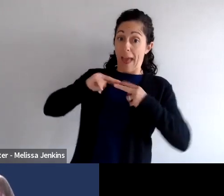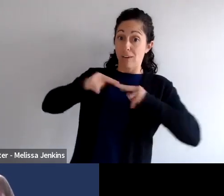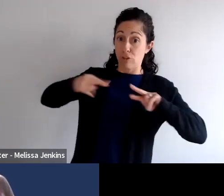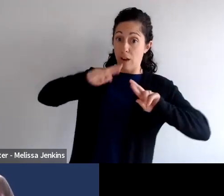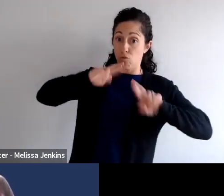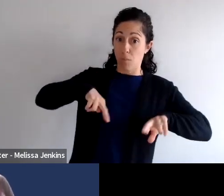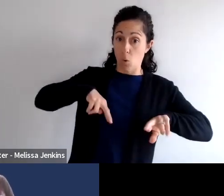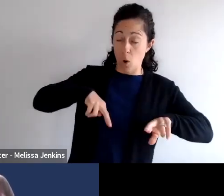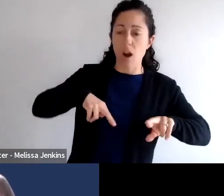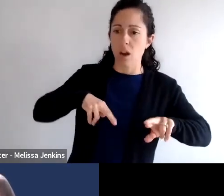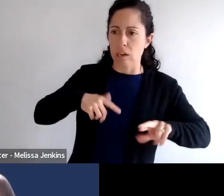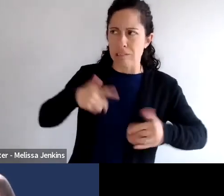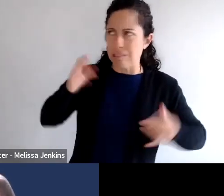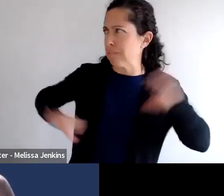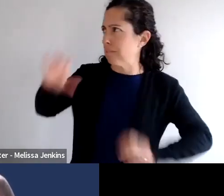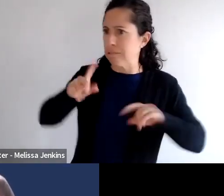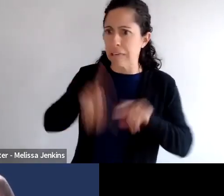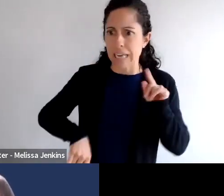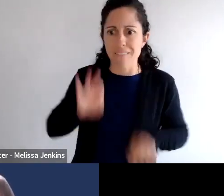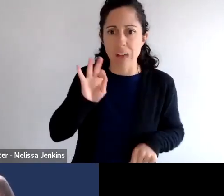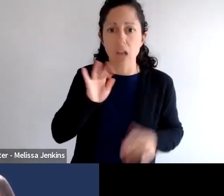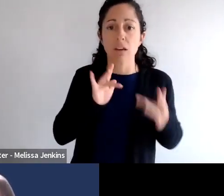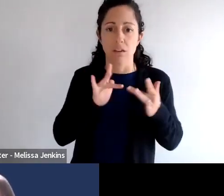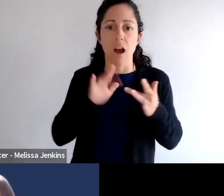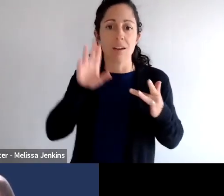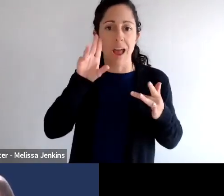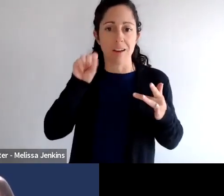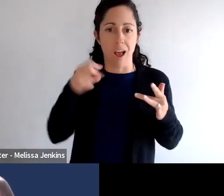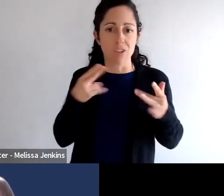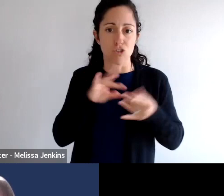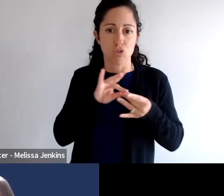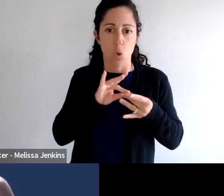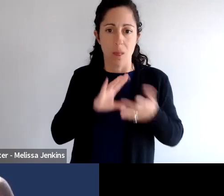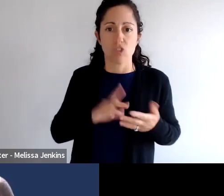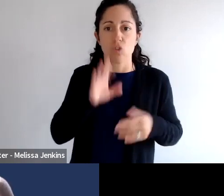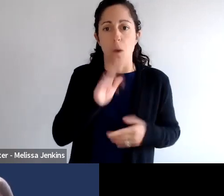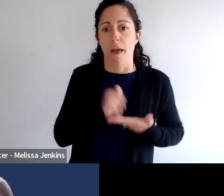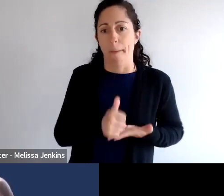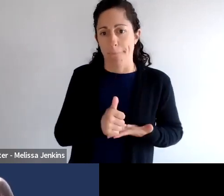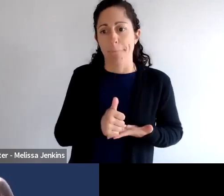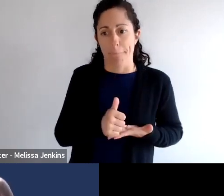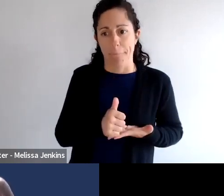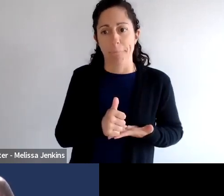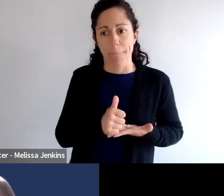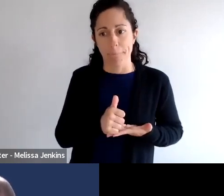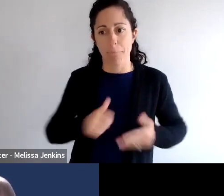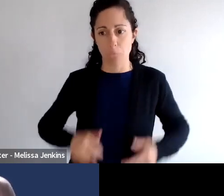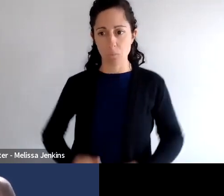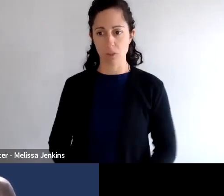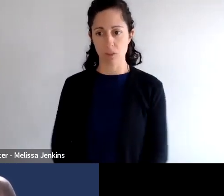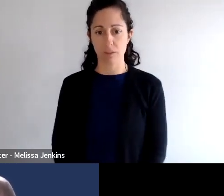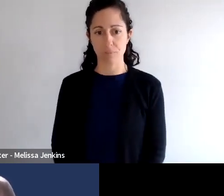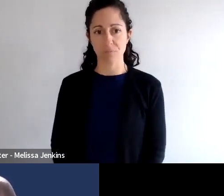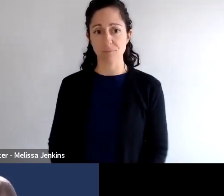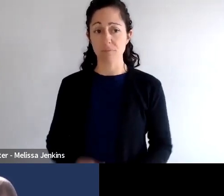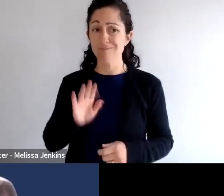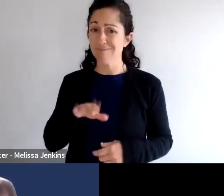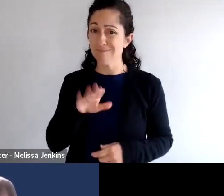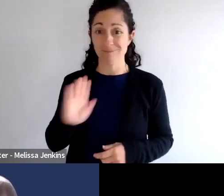you go through the steps of getting access to it. So your data is as important if not